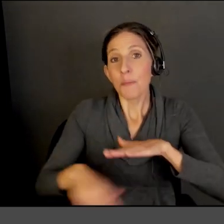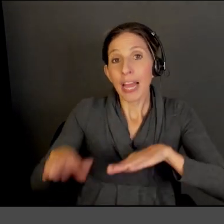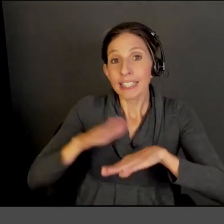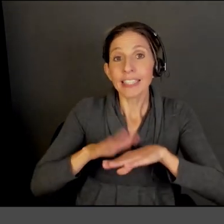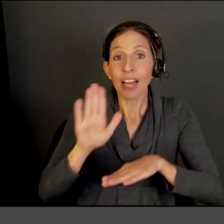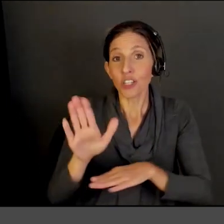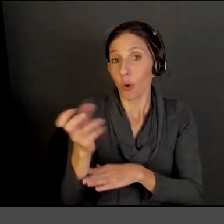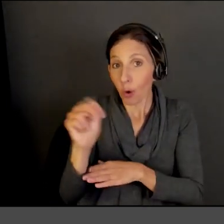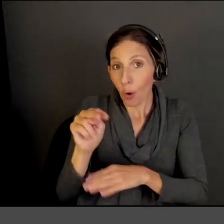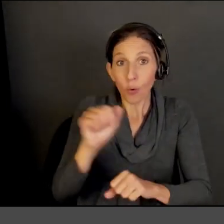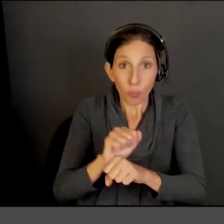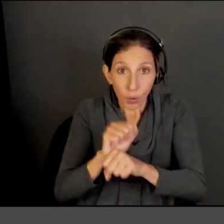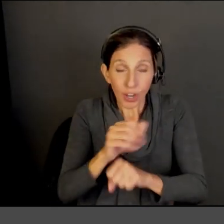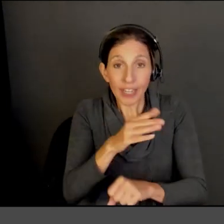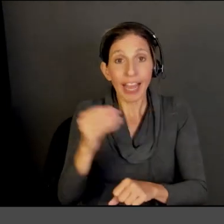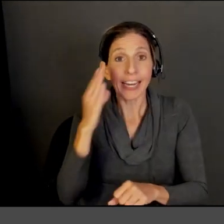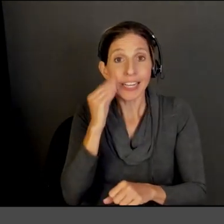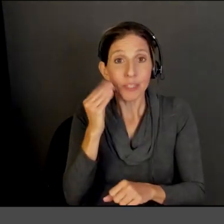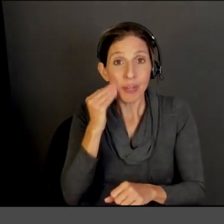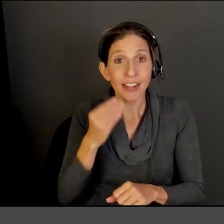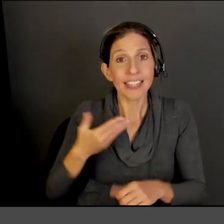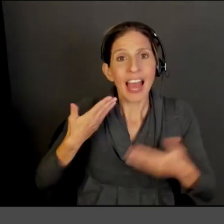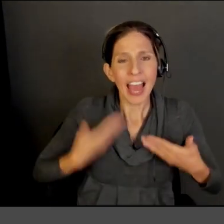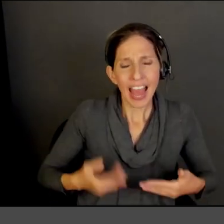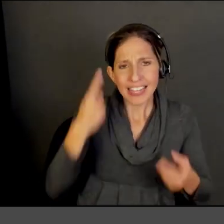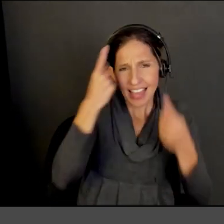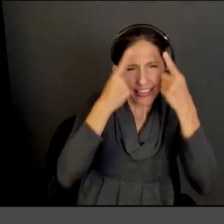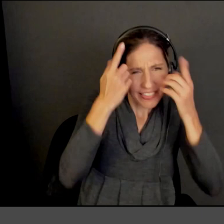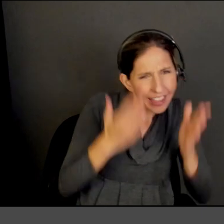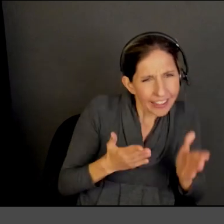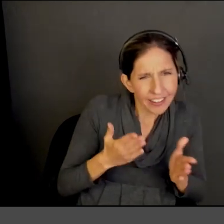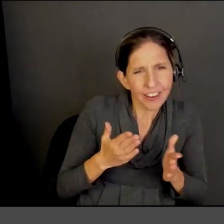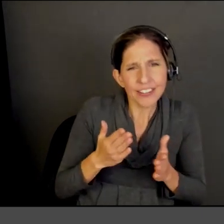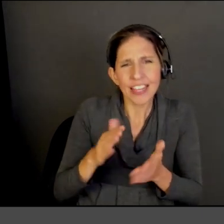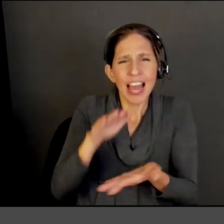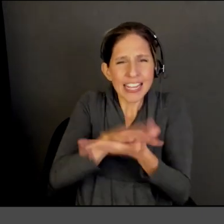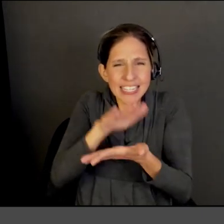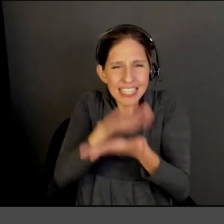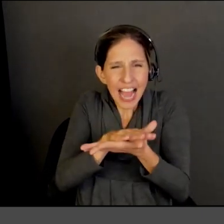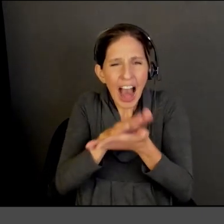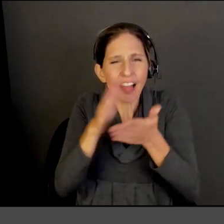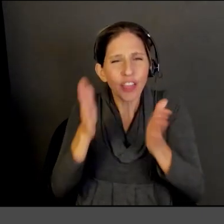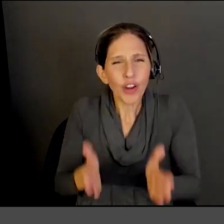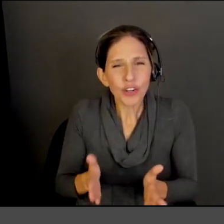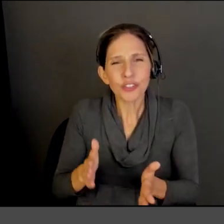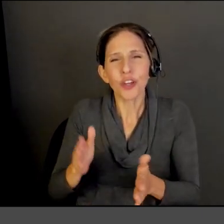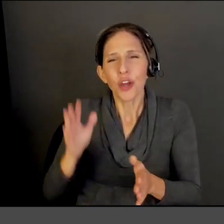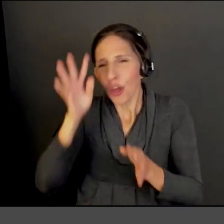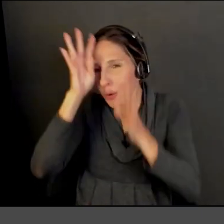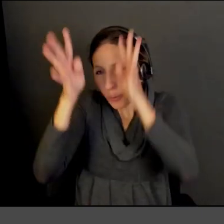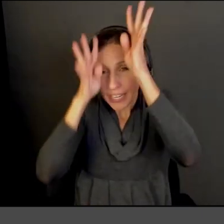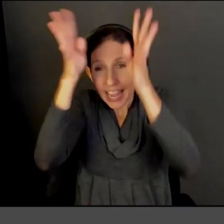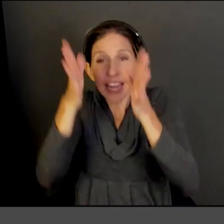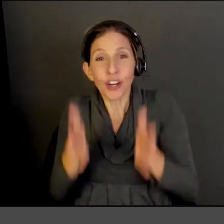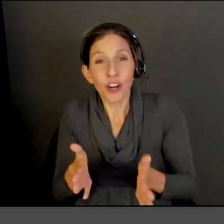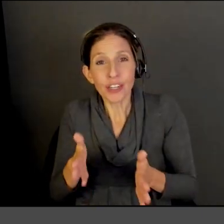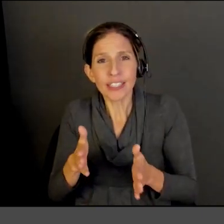AS THINKERS, SCHOLARS, CREATORS, ACTIVISTS, AND PEOPLE WHO HAVE ALSO DEVOTED YOURSELVES